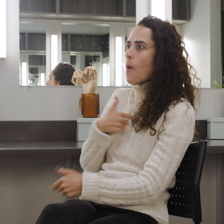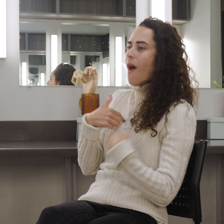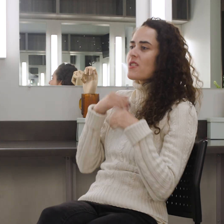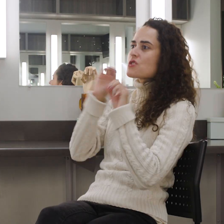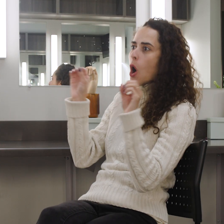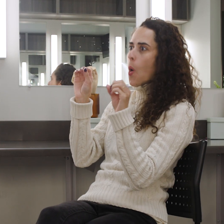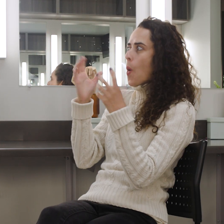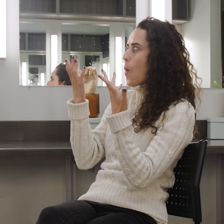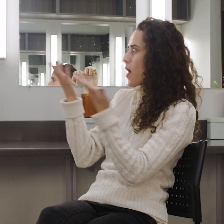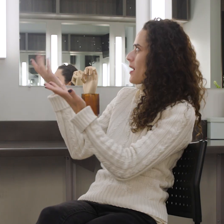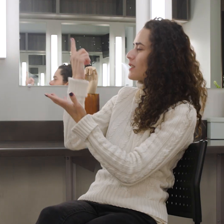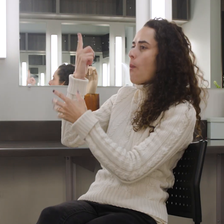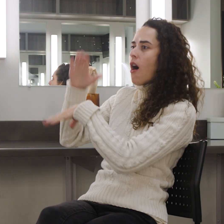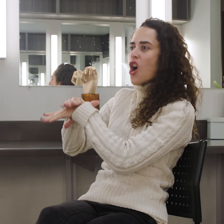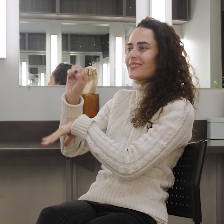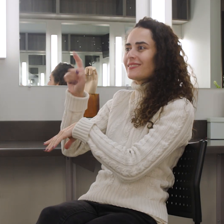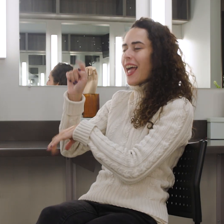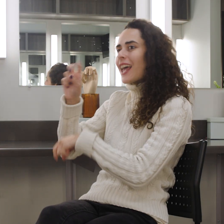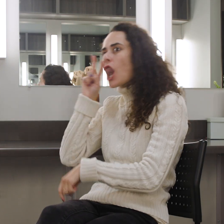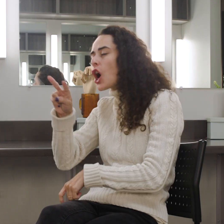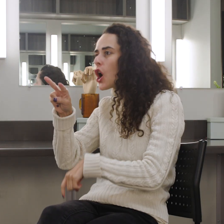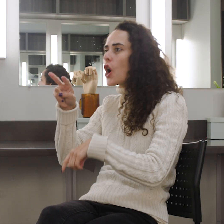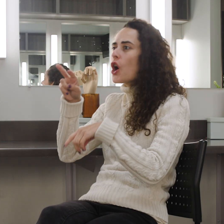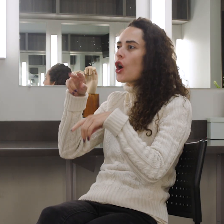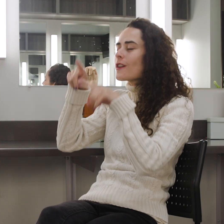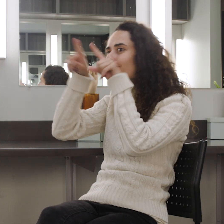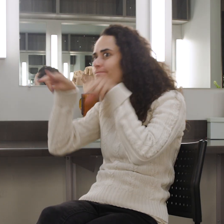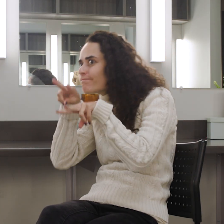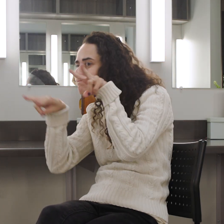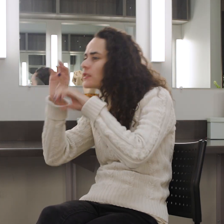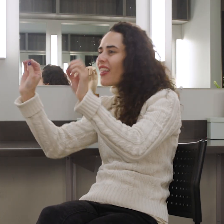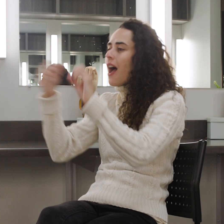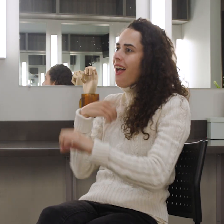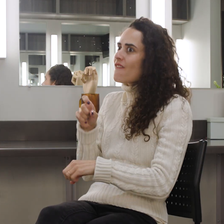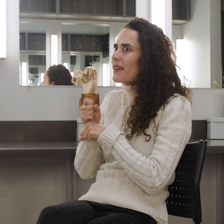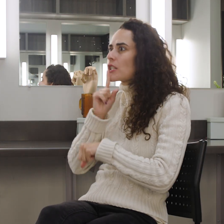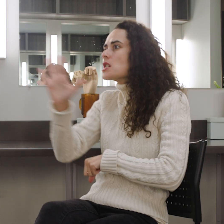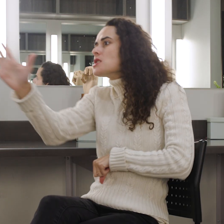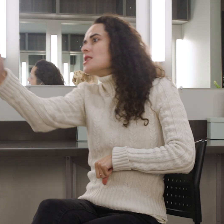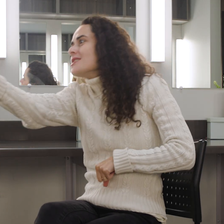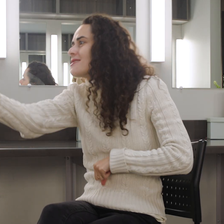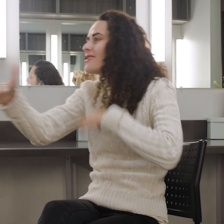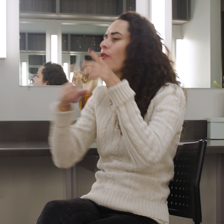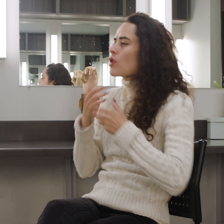There is no one on set who's looking specifically for that kind of thing. I generally have to speak up for myself,